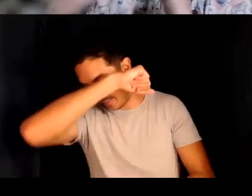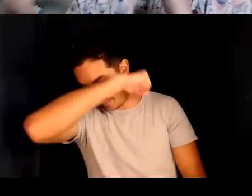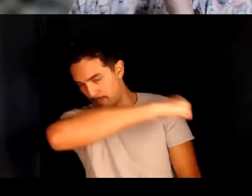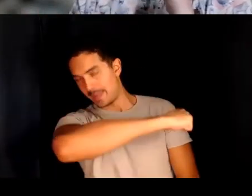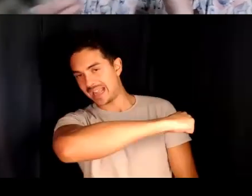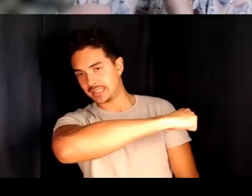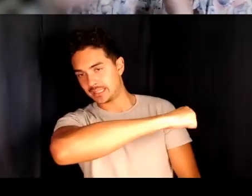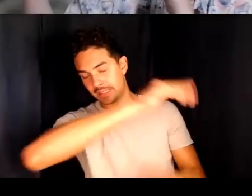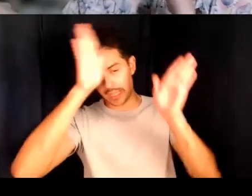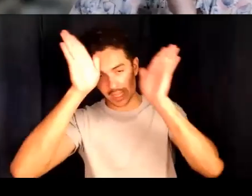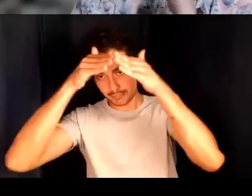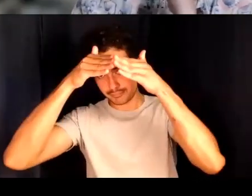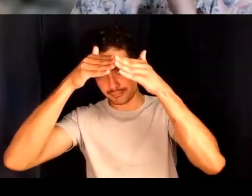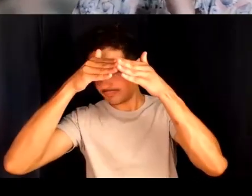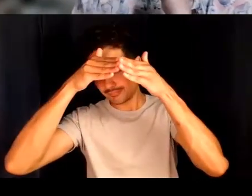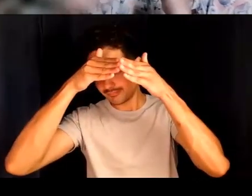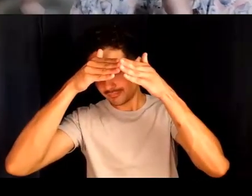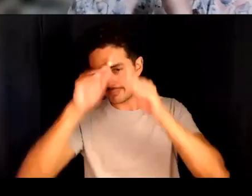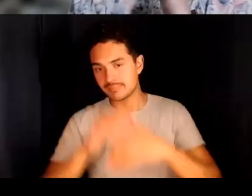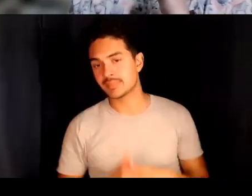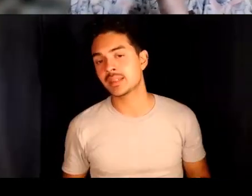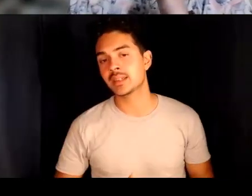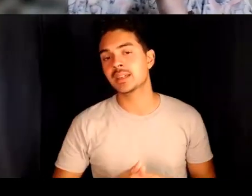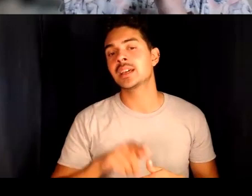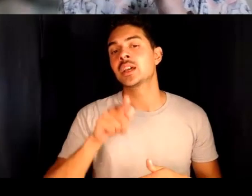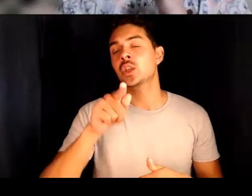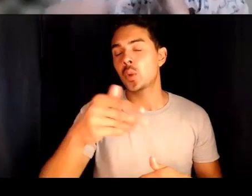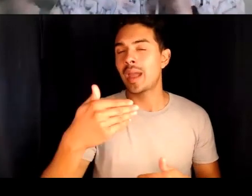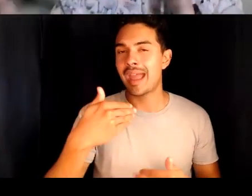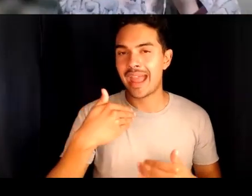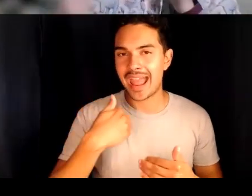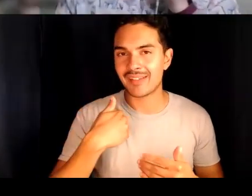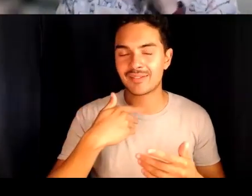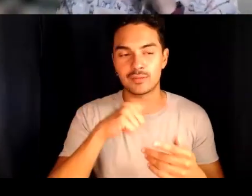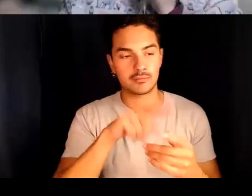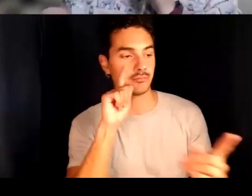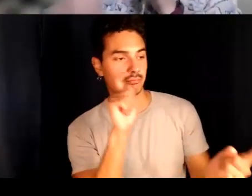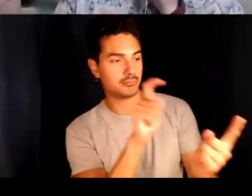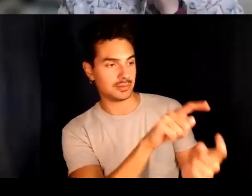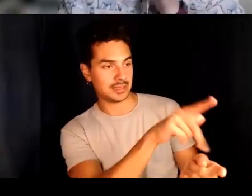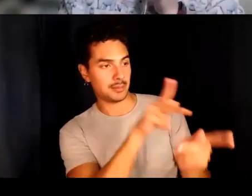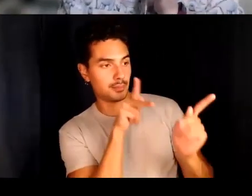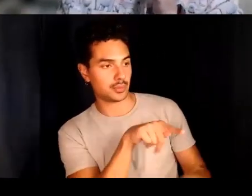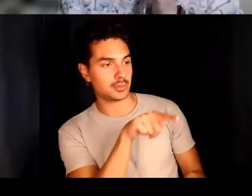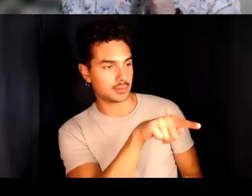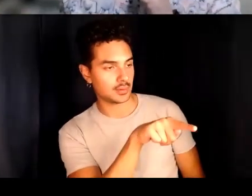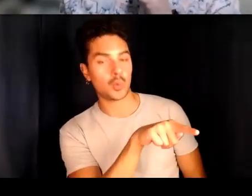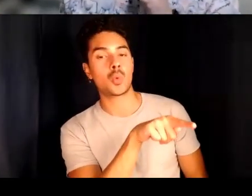about these things and that others. So you might see somebody, you know, having a hard time saying that they weren't believed.